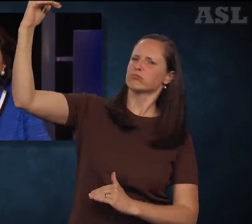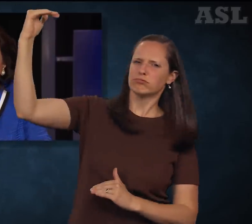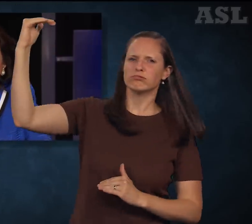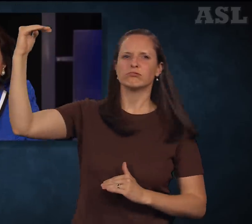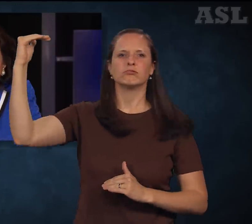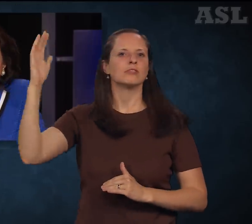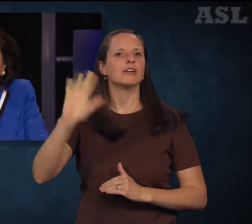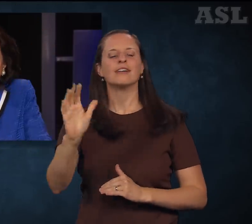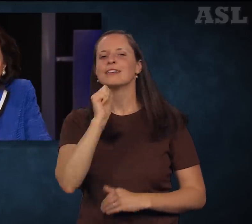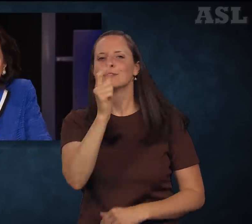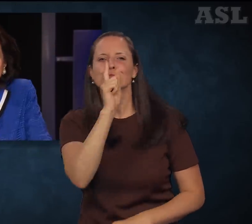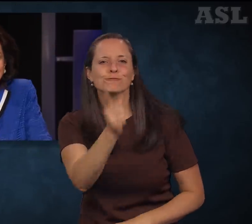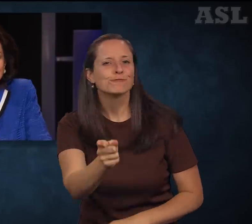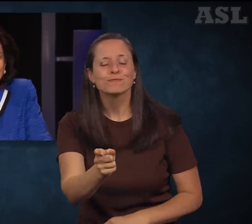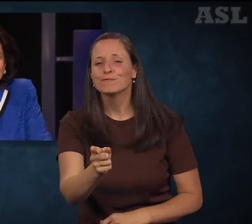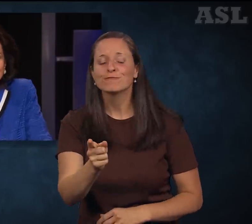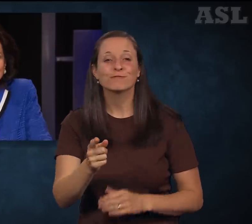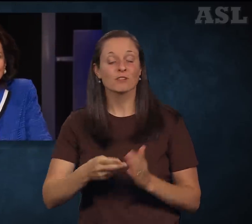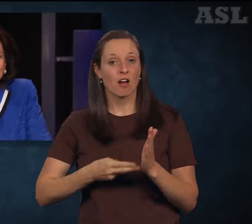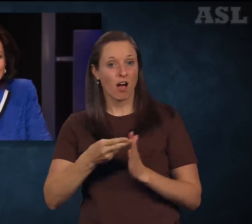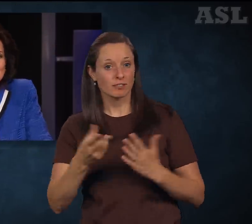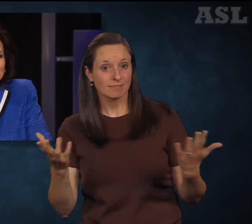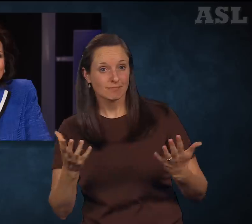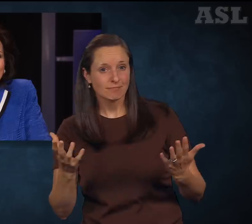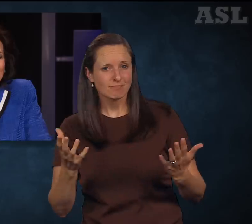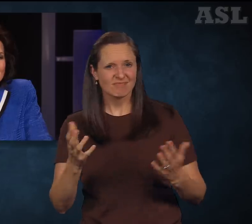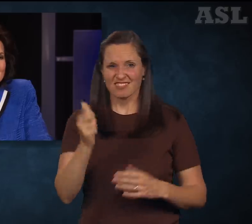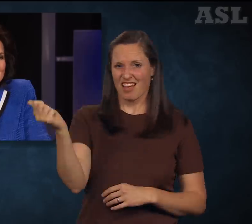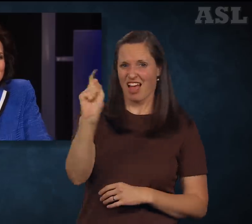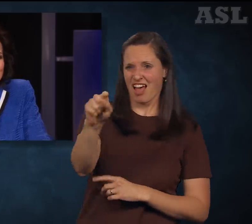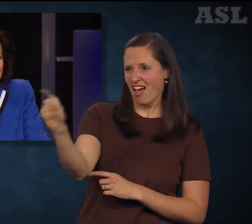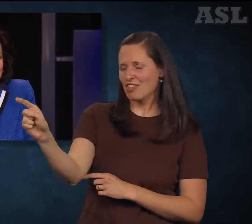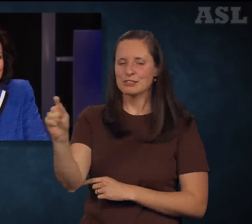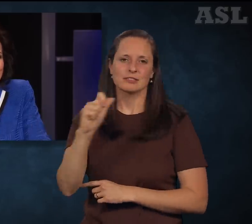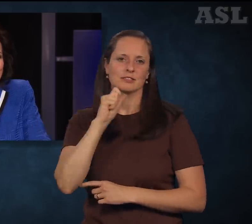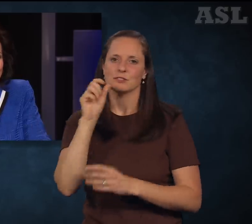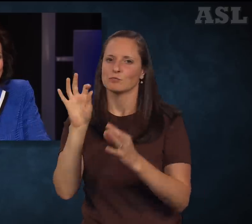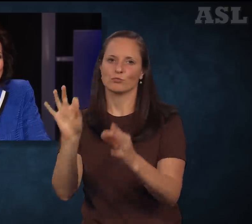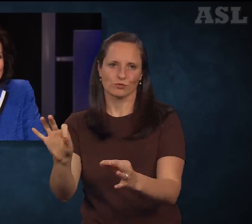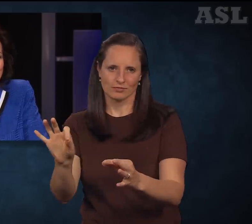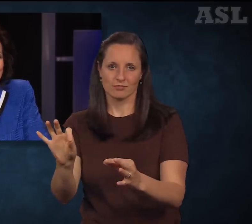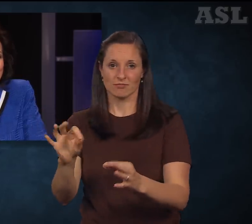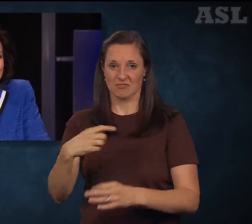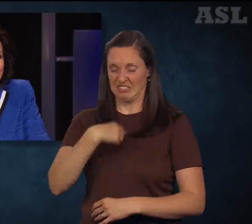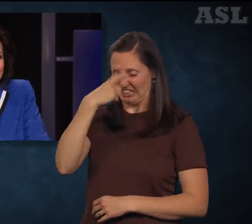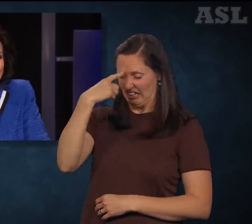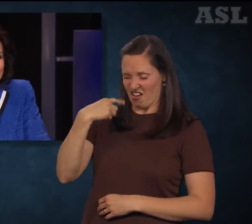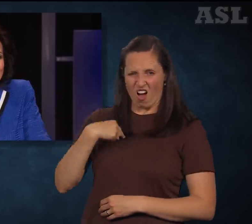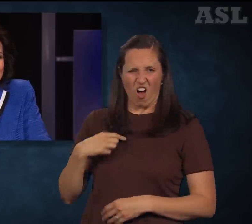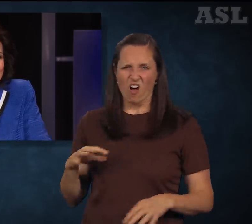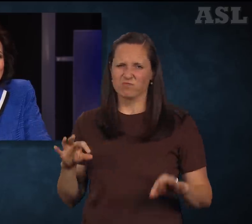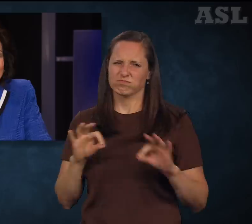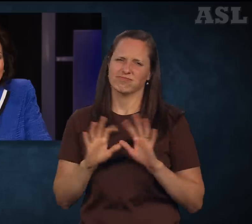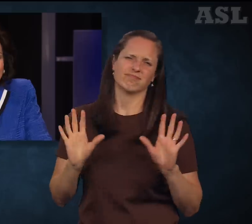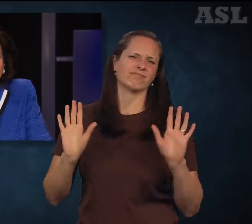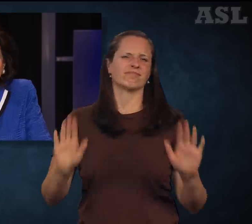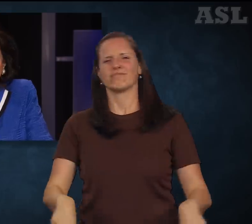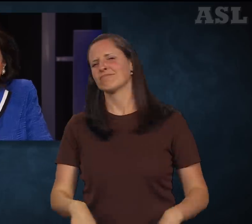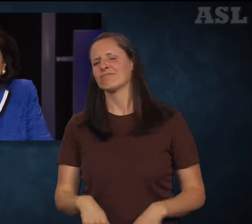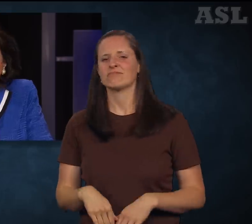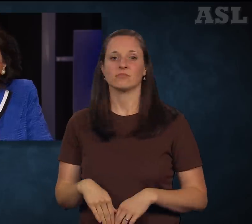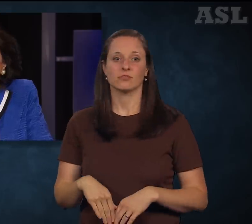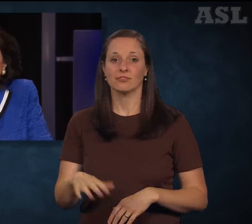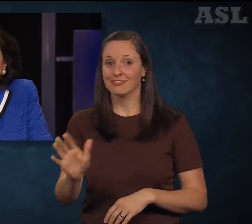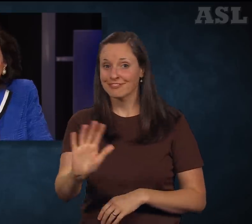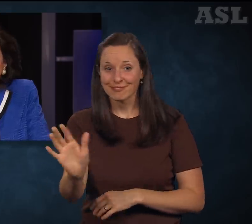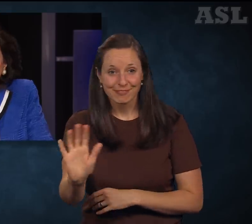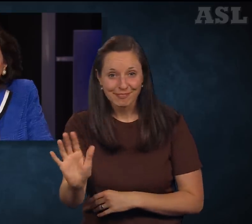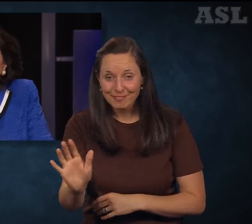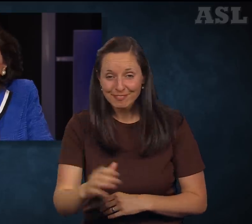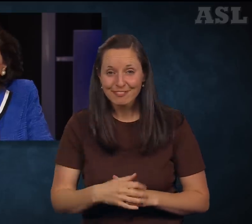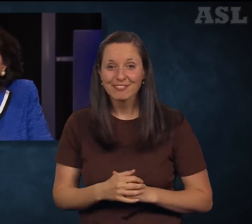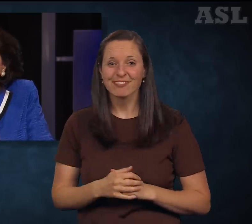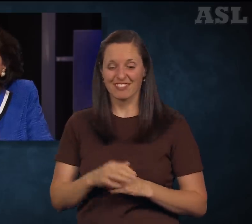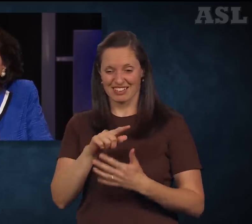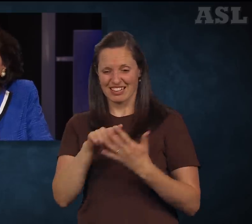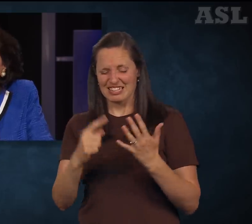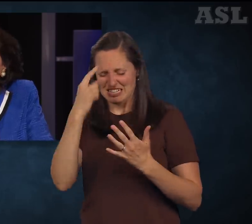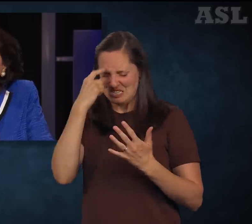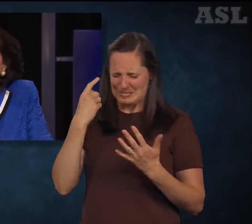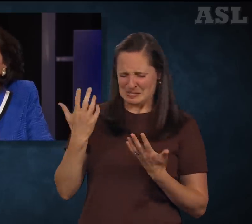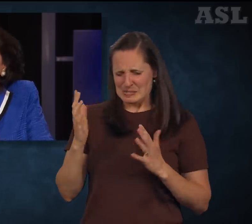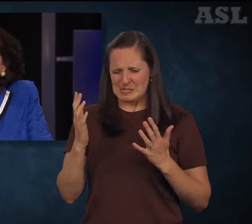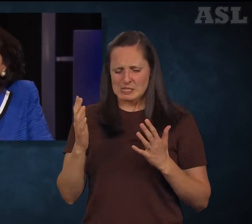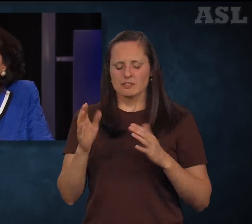ERRONEOUS VIEWS OF OURSELVES